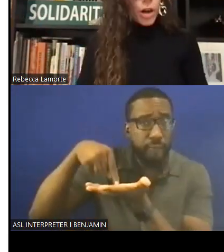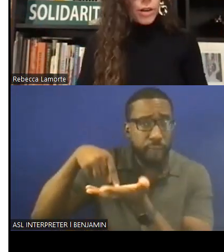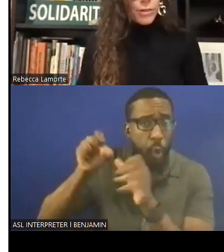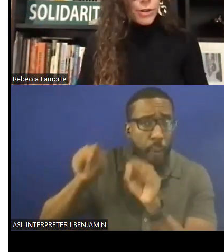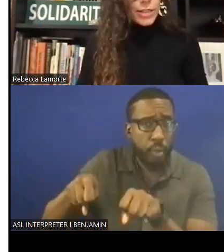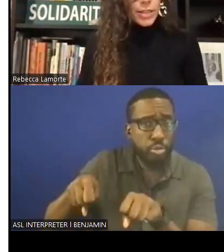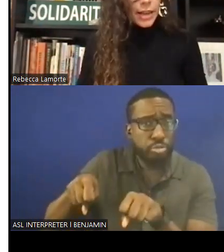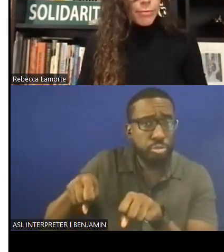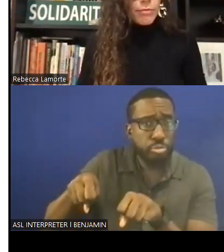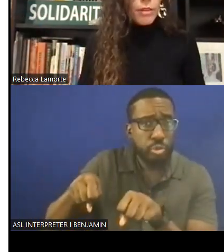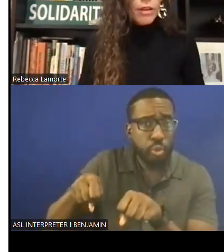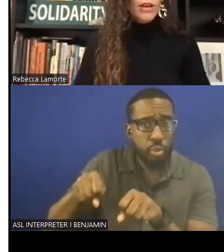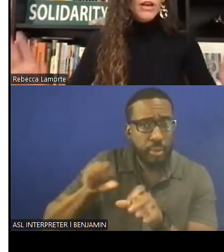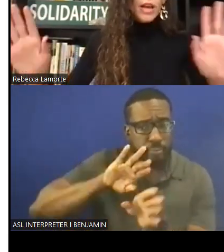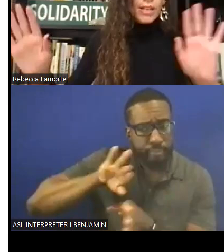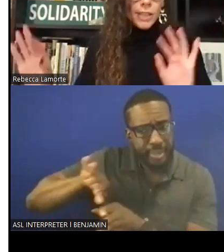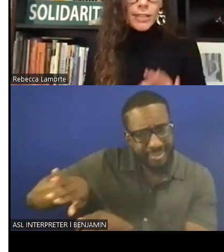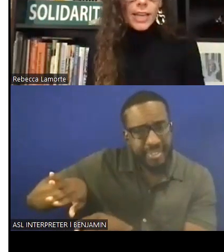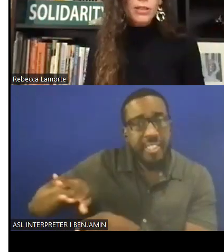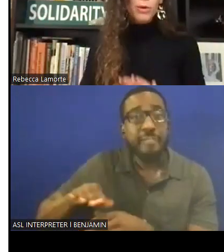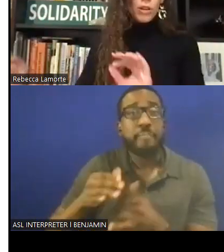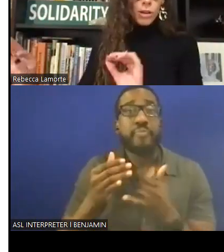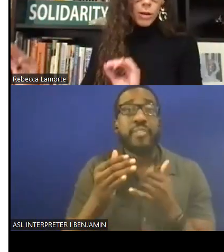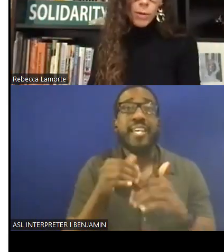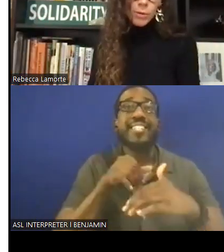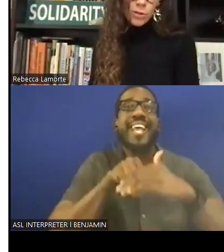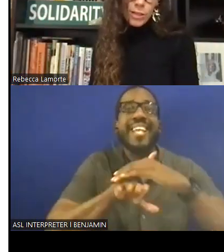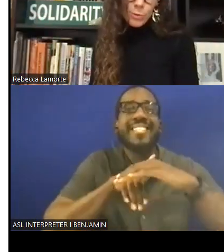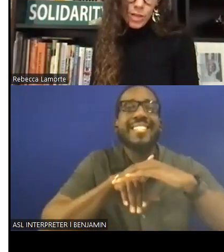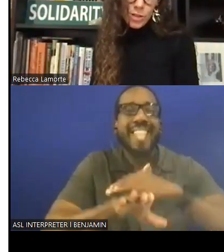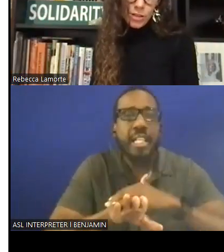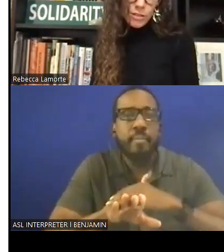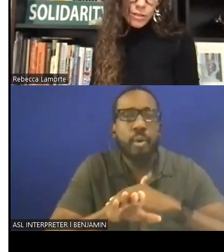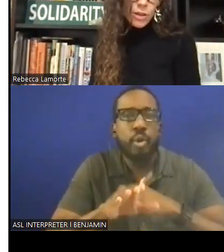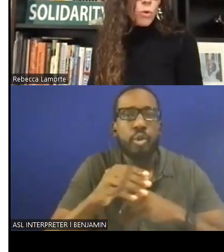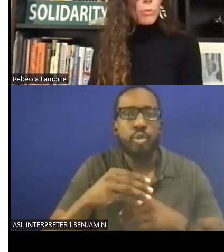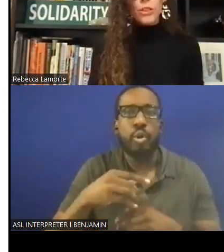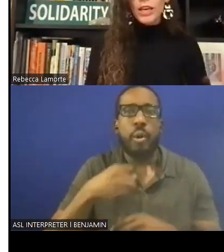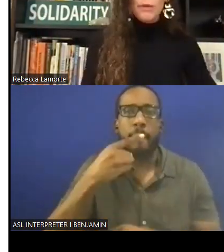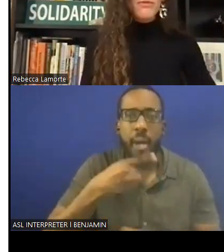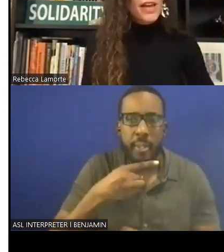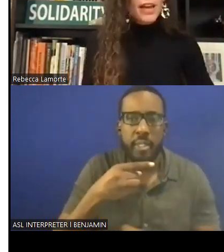We're not here for that today. It's accessible public transportation. When we're thinking about making